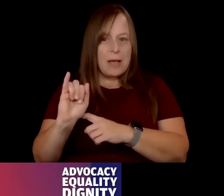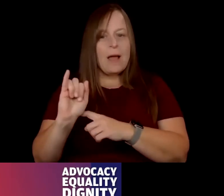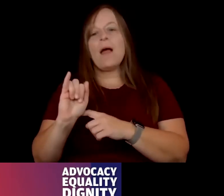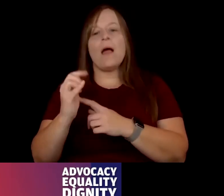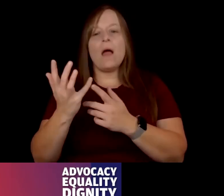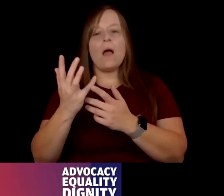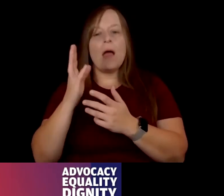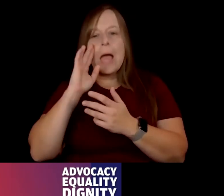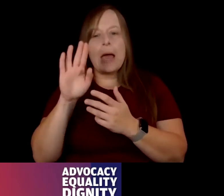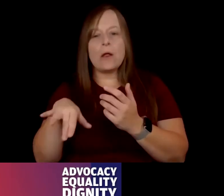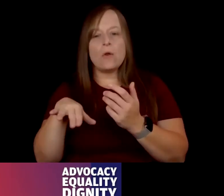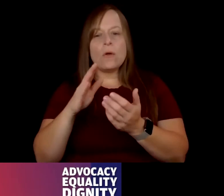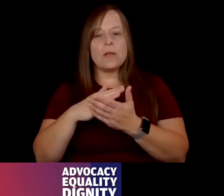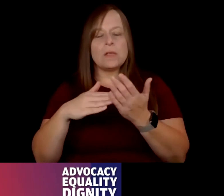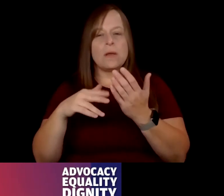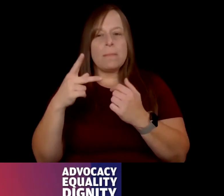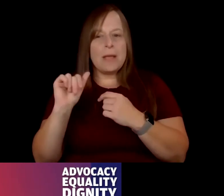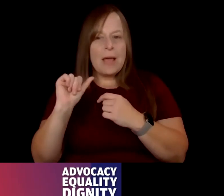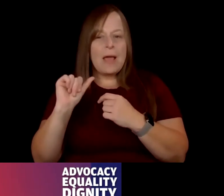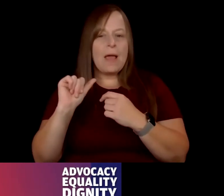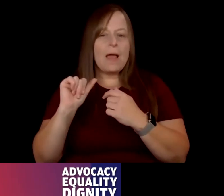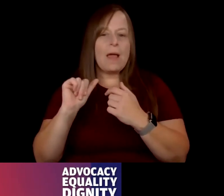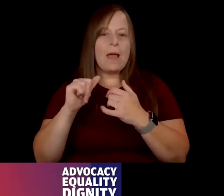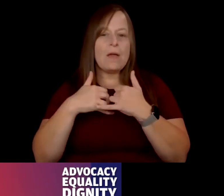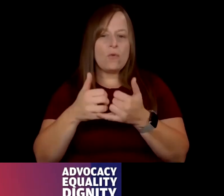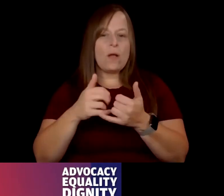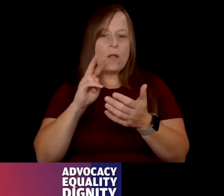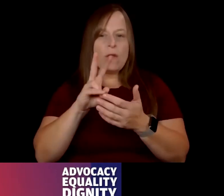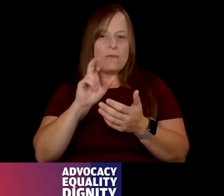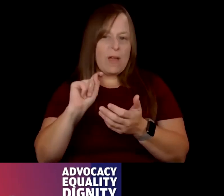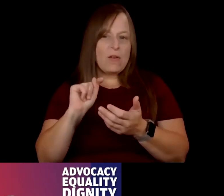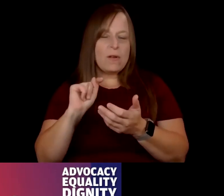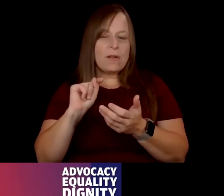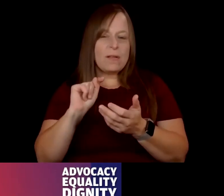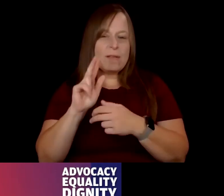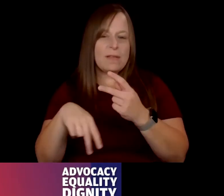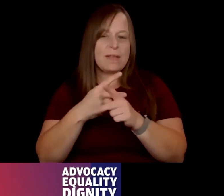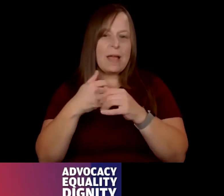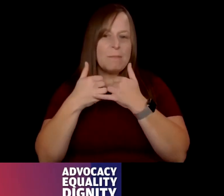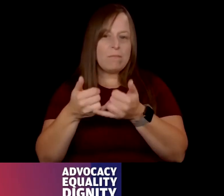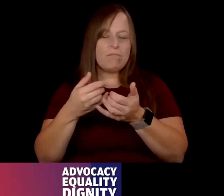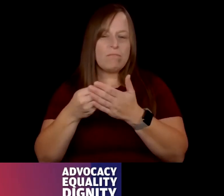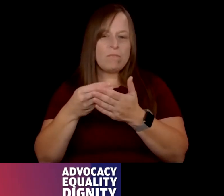I know some of the PNAs, or at least NDRMs, looking at some veteran-type grants, as well.